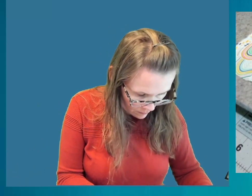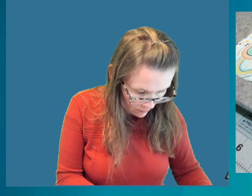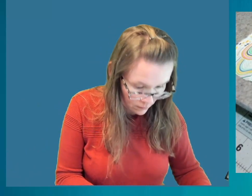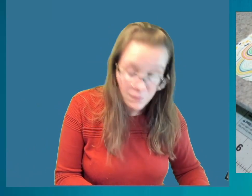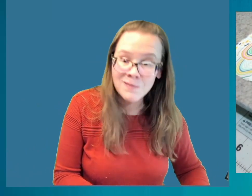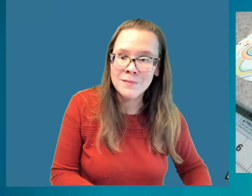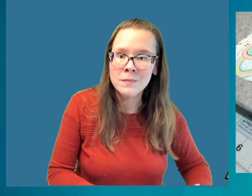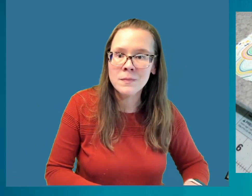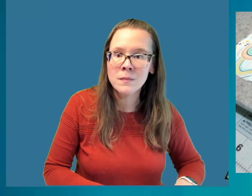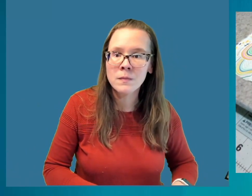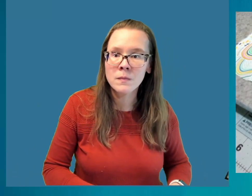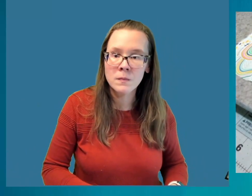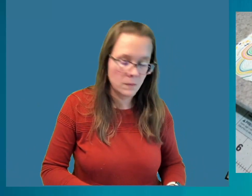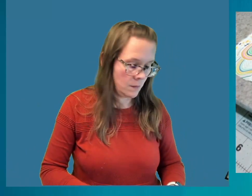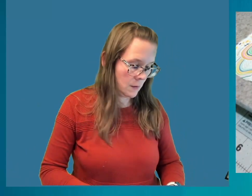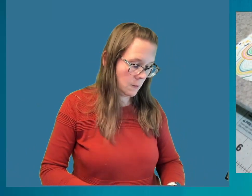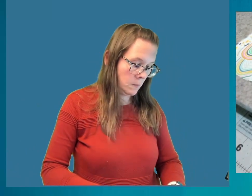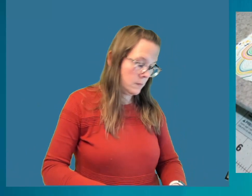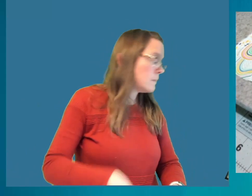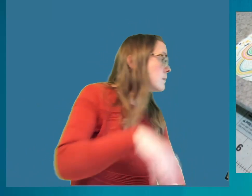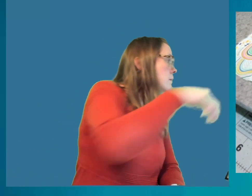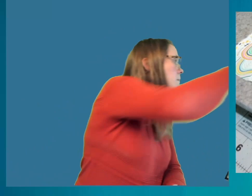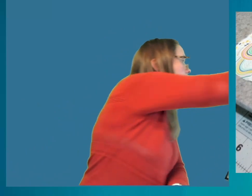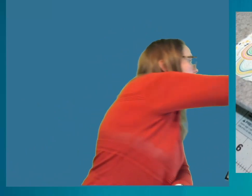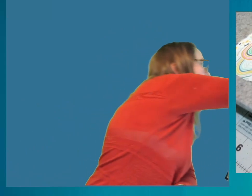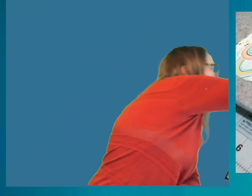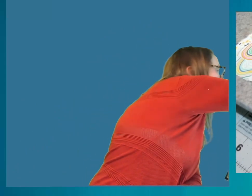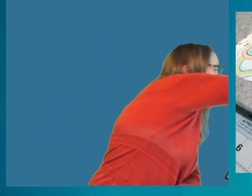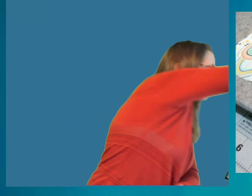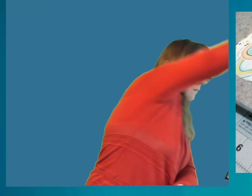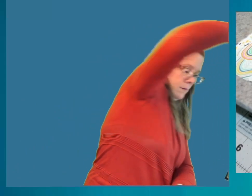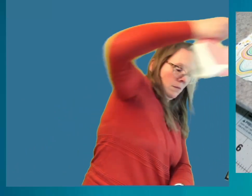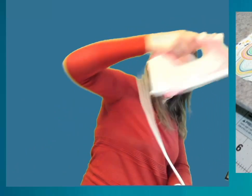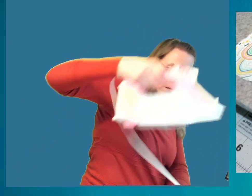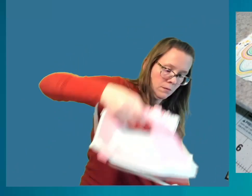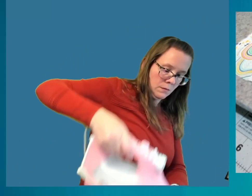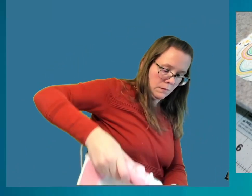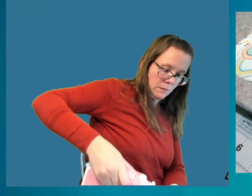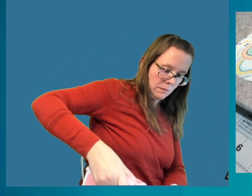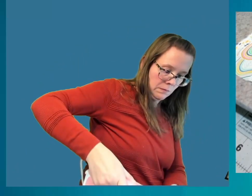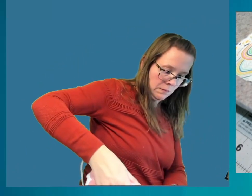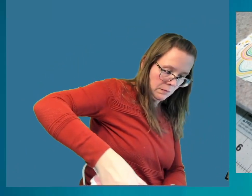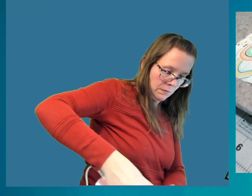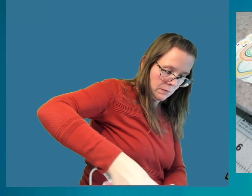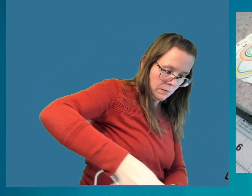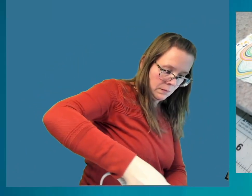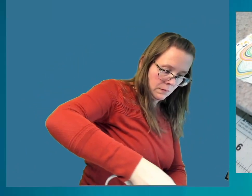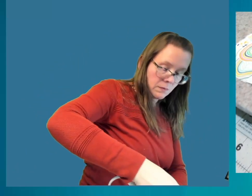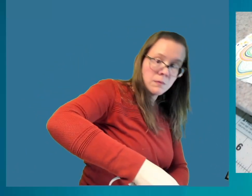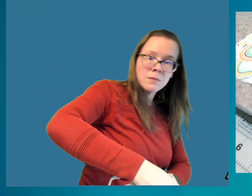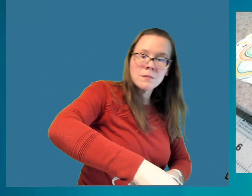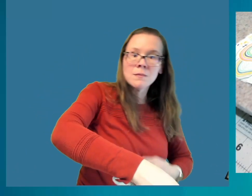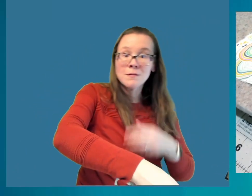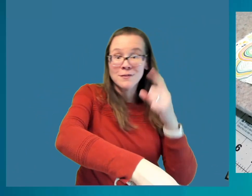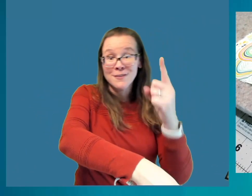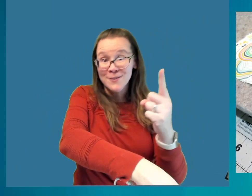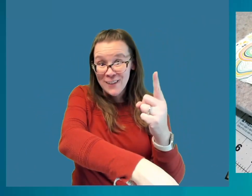because I feel like it fuses better, and then I cut the paper off in a later step.